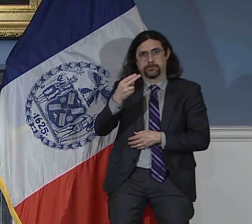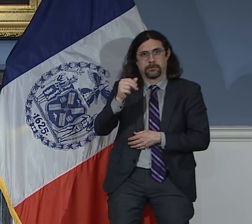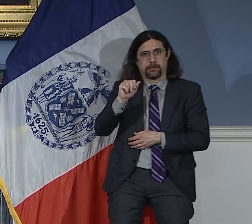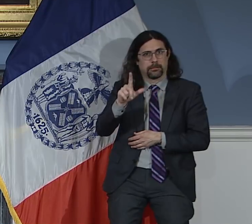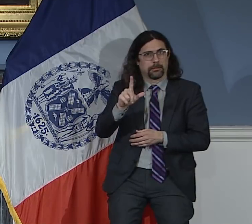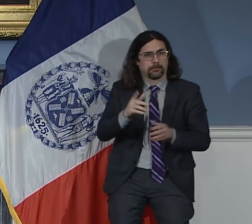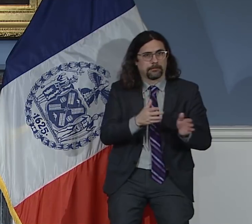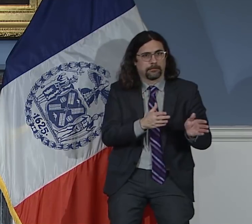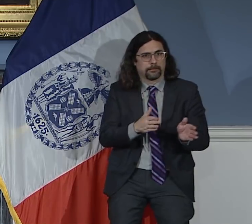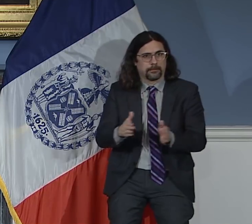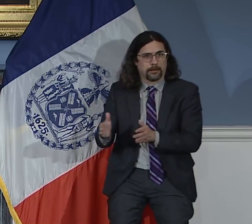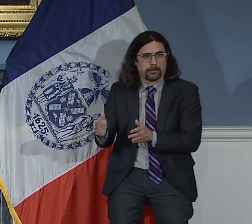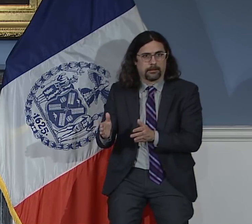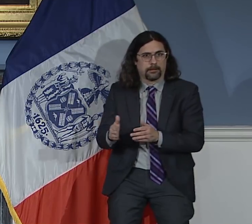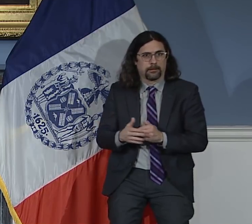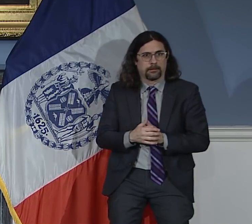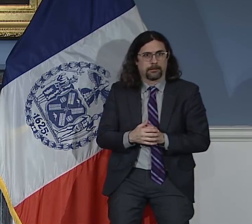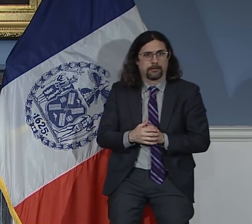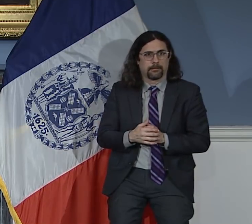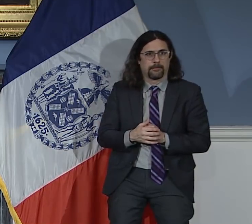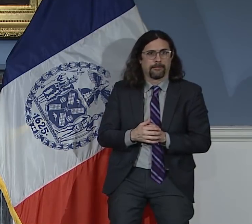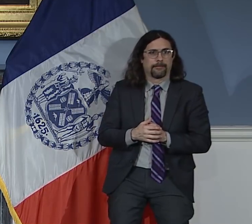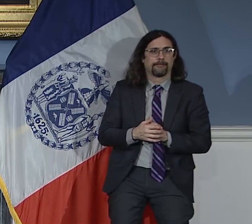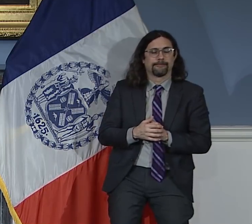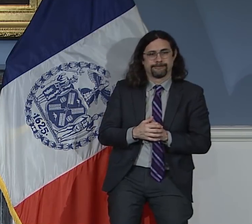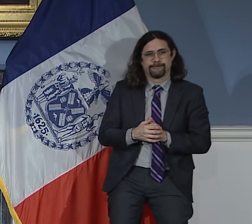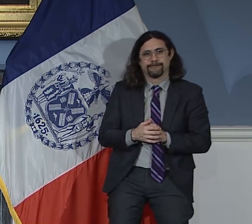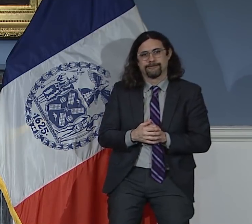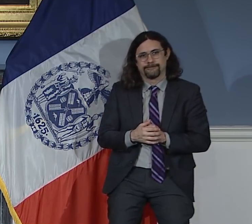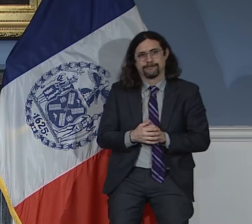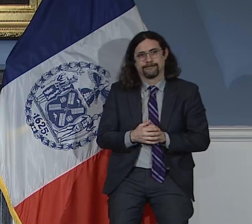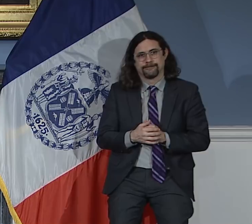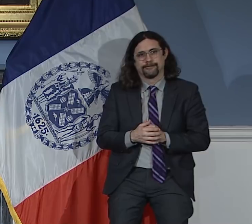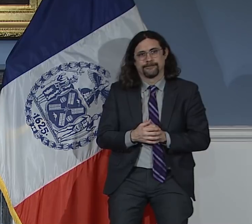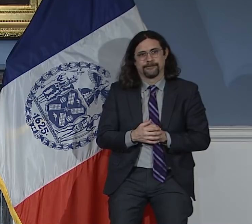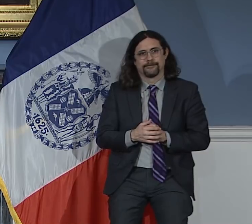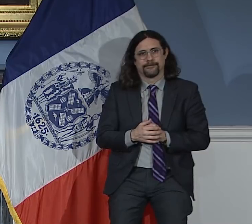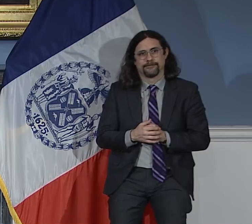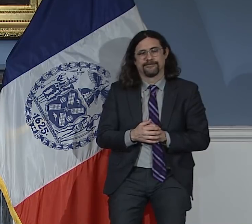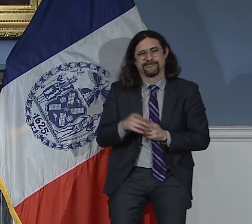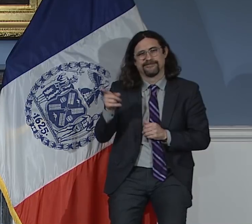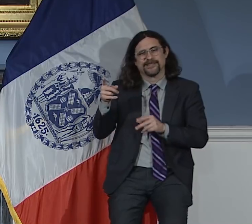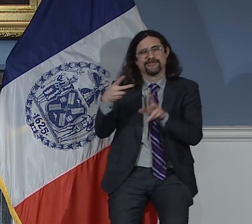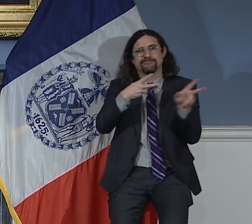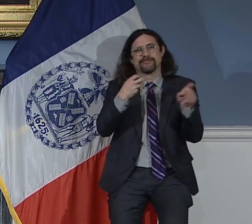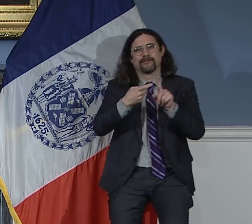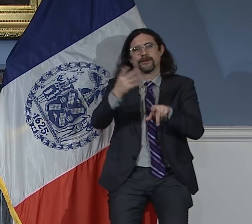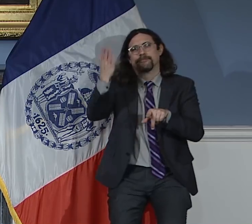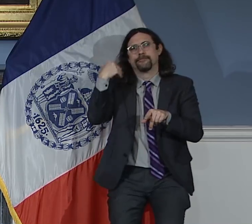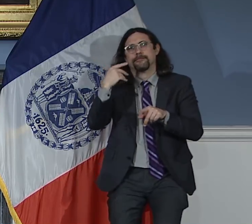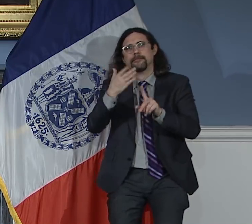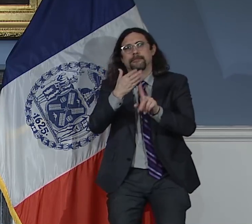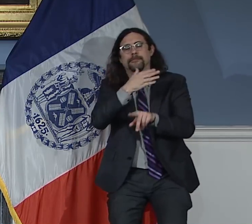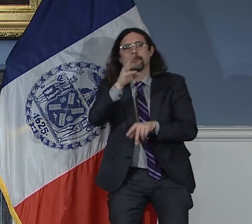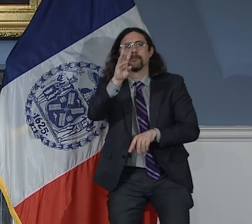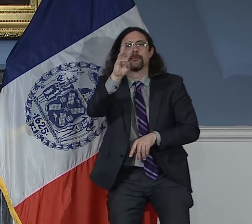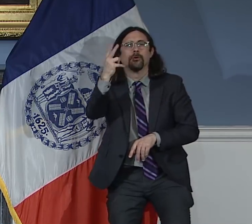IDEA. IT'S CALLED A NEW MARSHALL PLAN. IT'S A MARSHALL PLAN FOR OUR HOSPITALS. HE'S USING ONE OF THE GREAT EMXAPLES IN